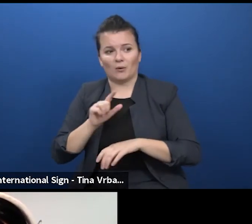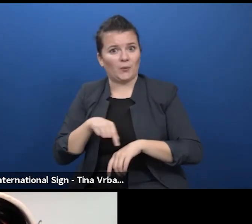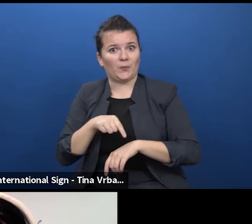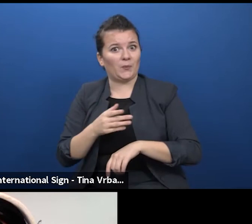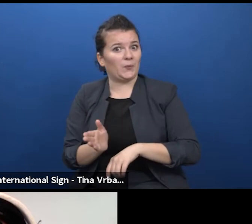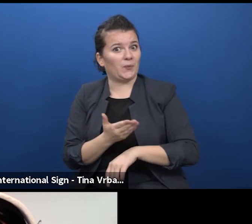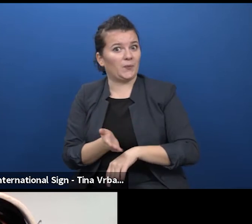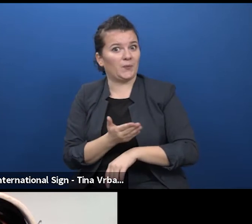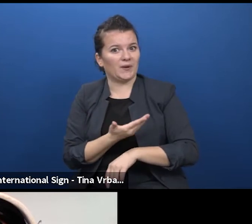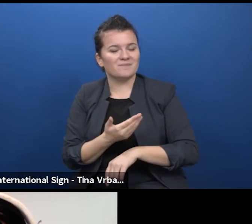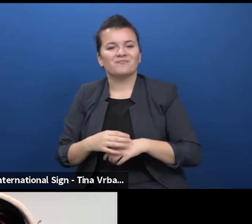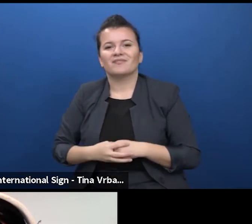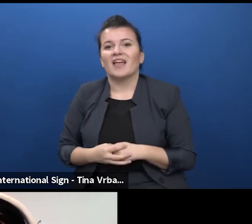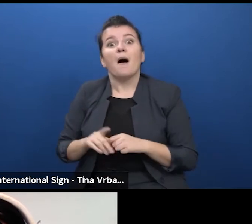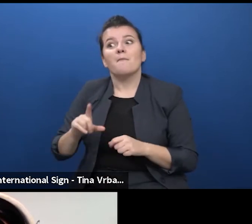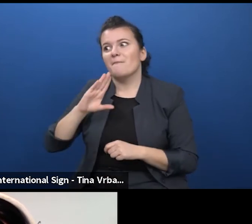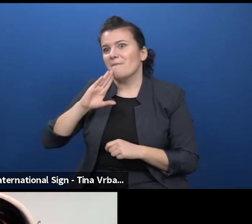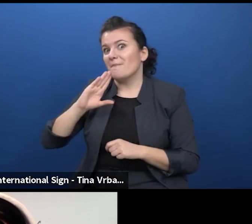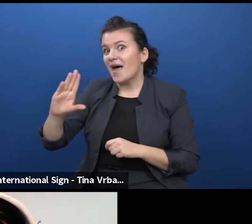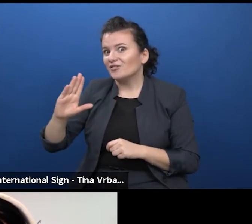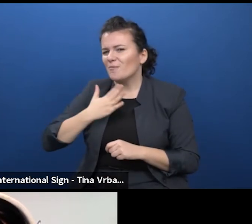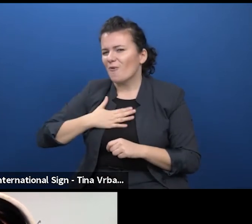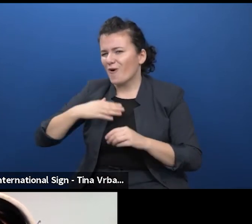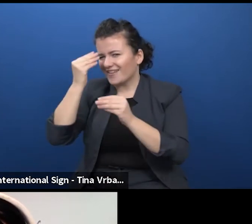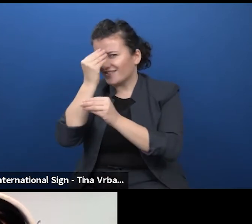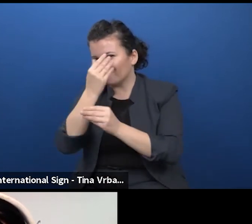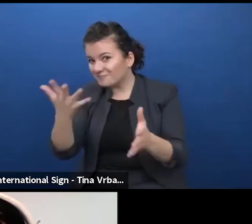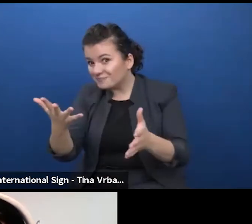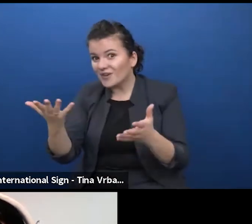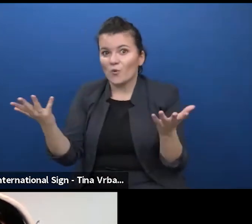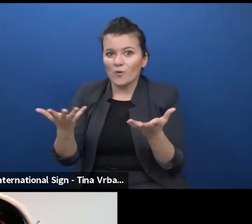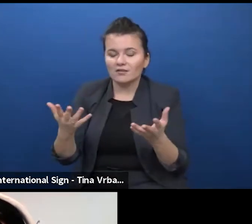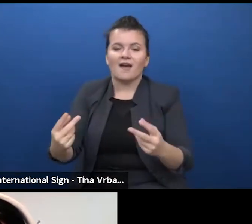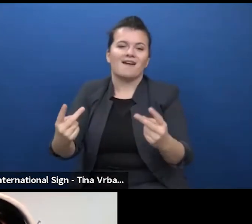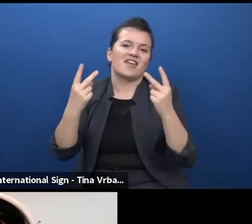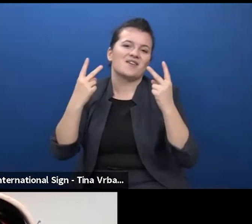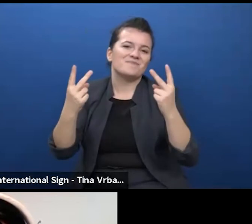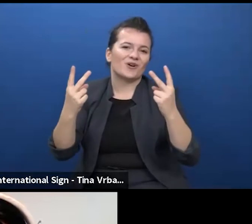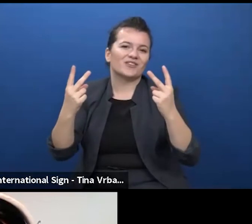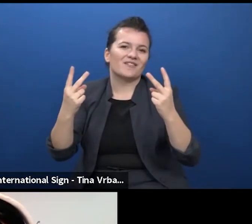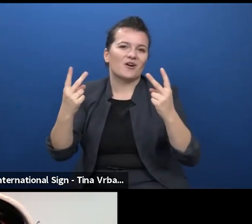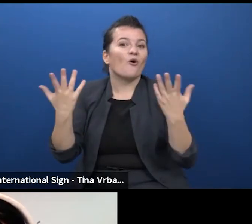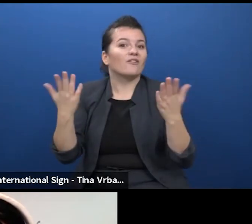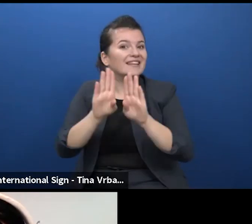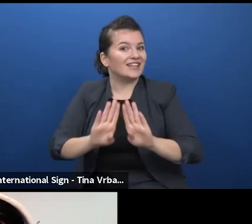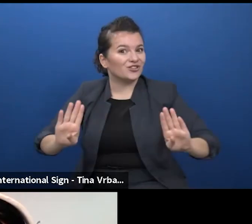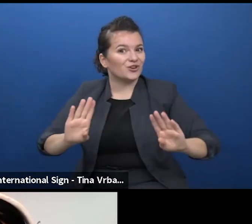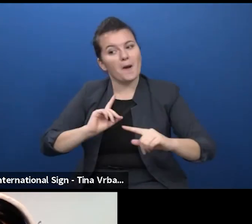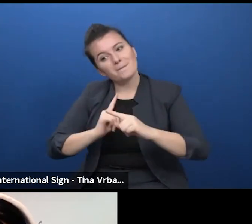message from Belgium about the importance of theatre and the performing arts. Milo Rau,